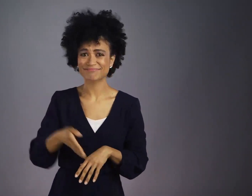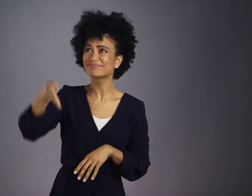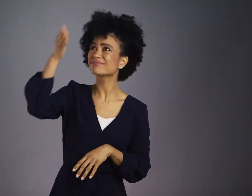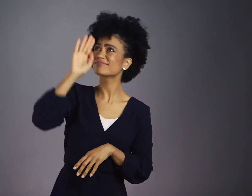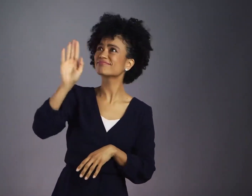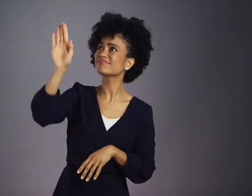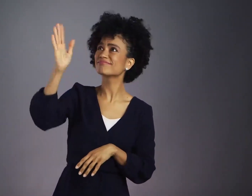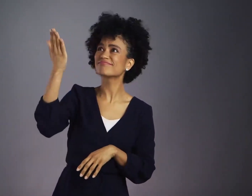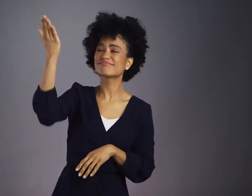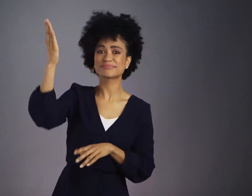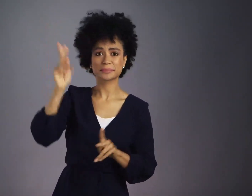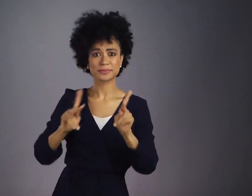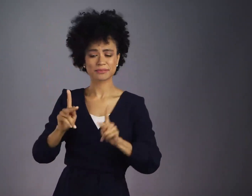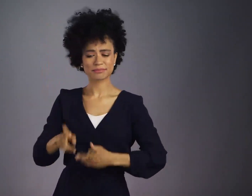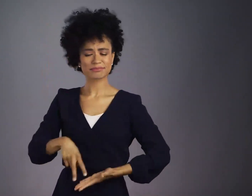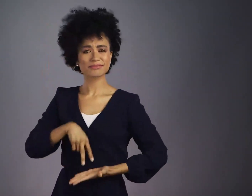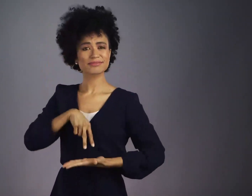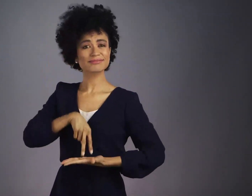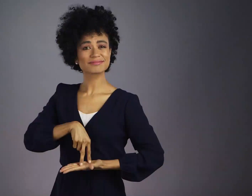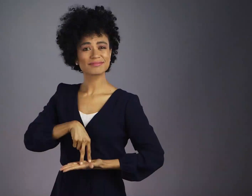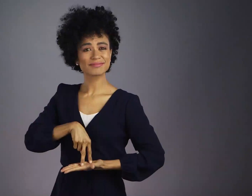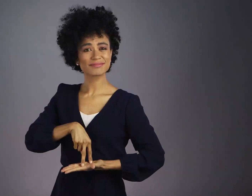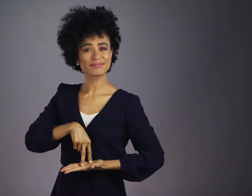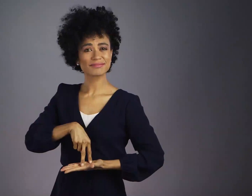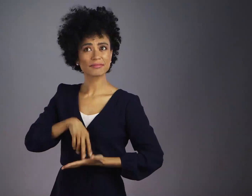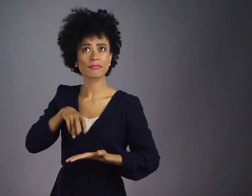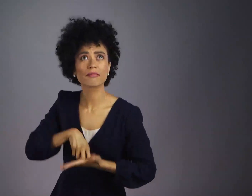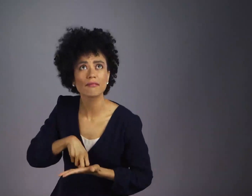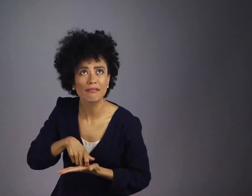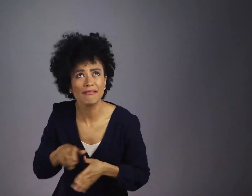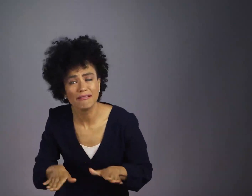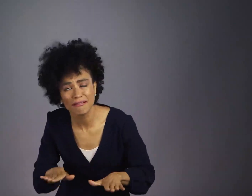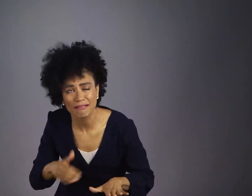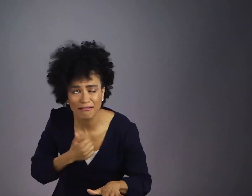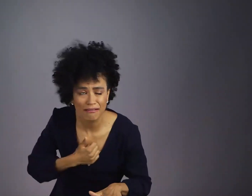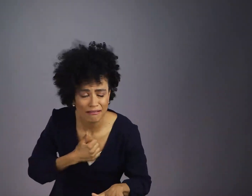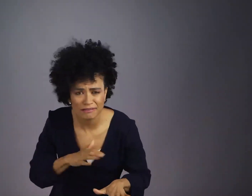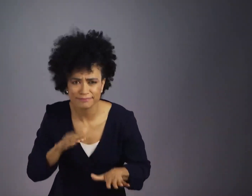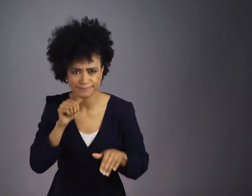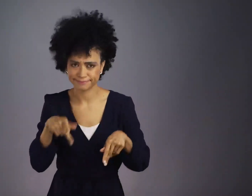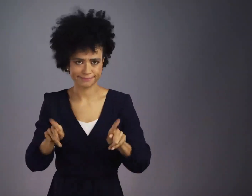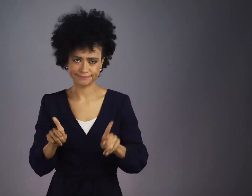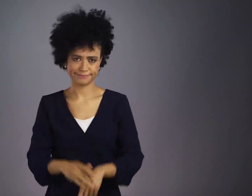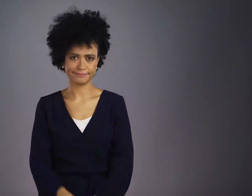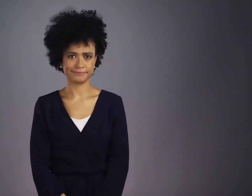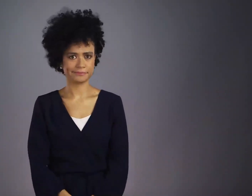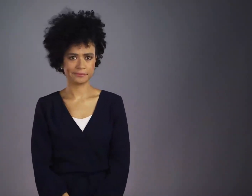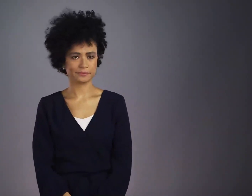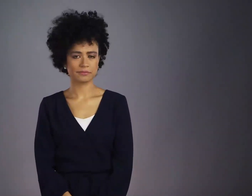As God’s people we stand on our feet; we don’t crawl before anyone.